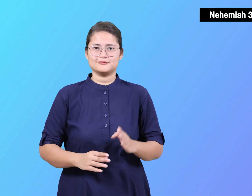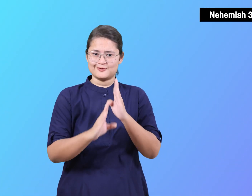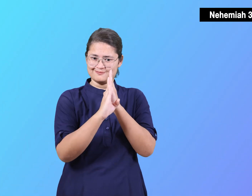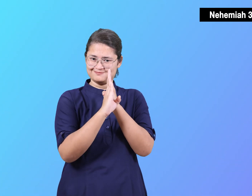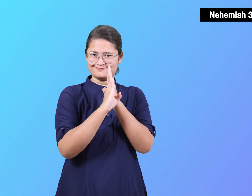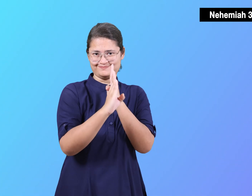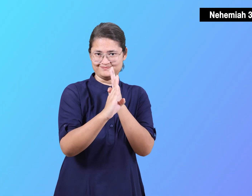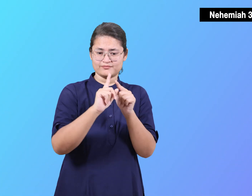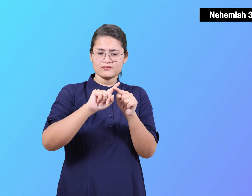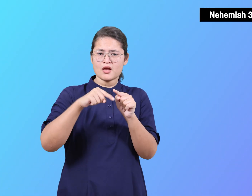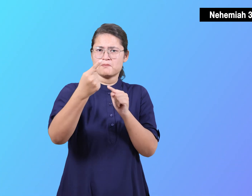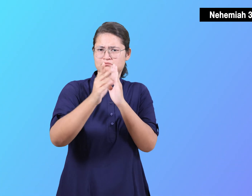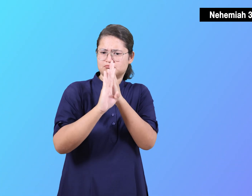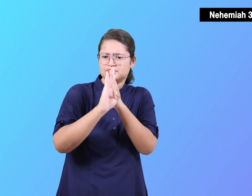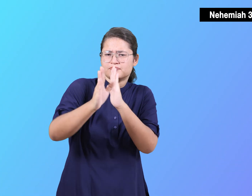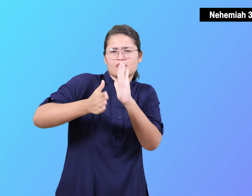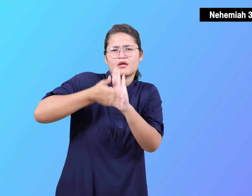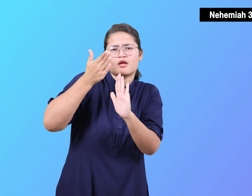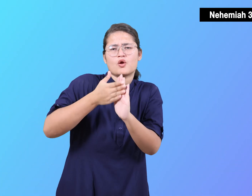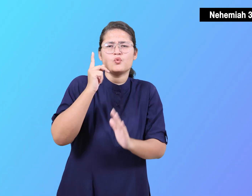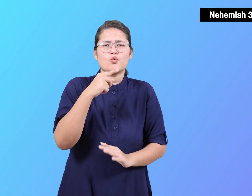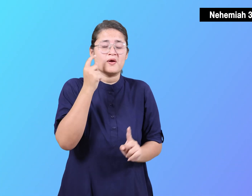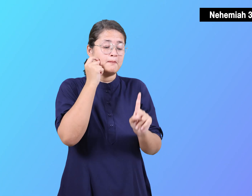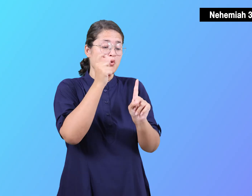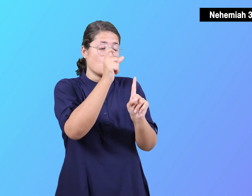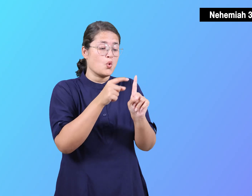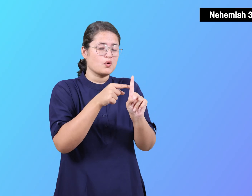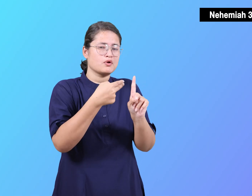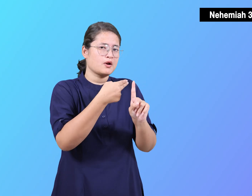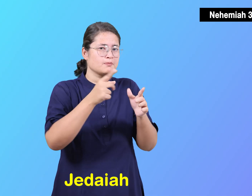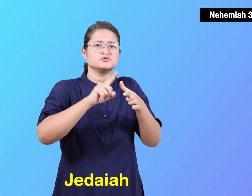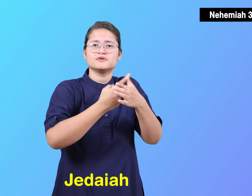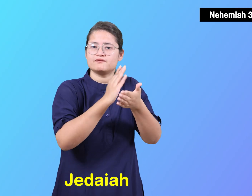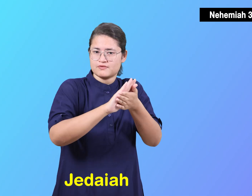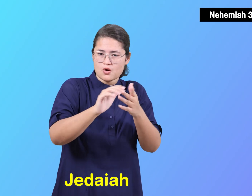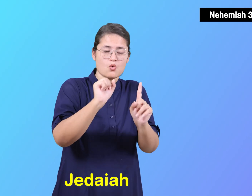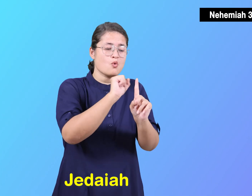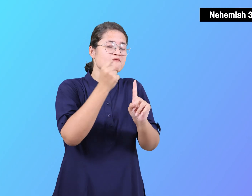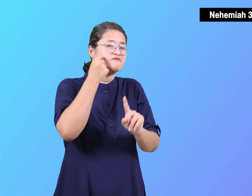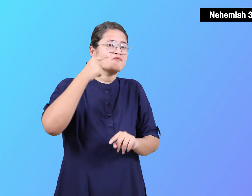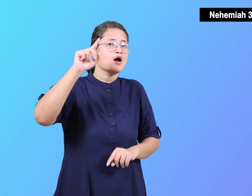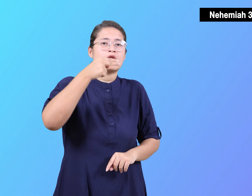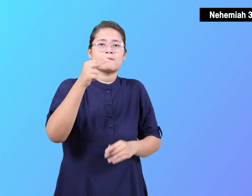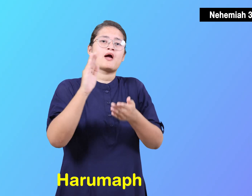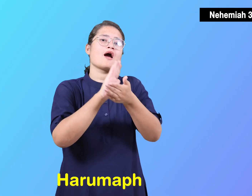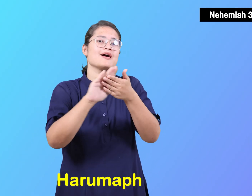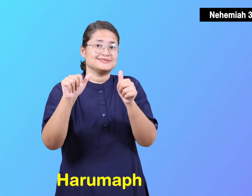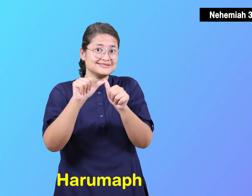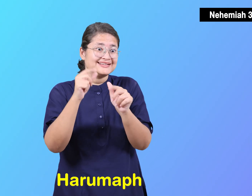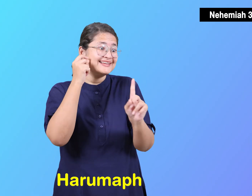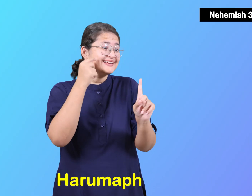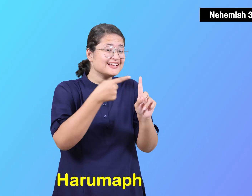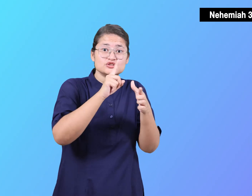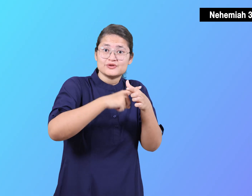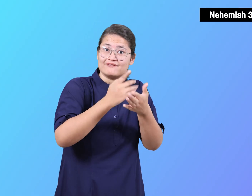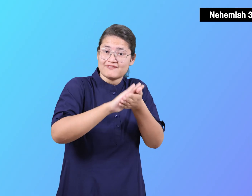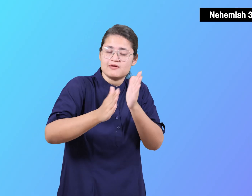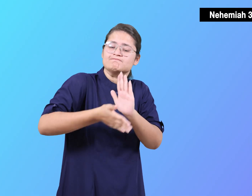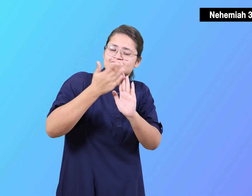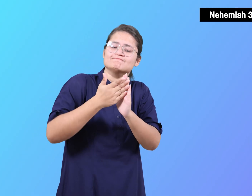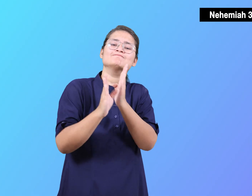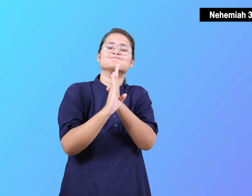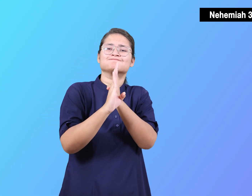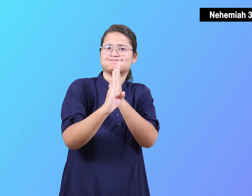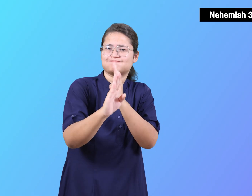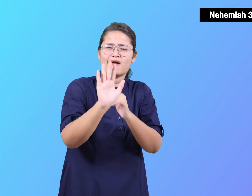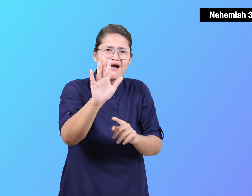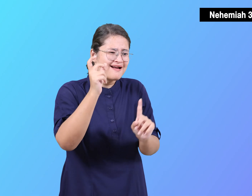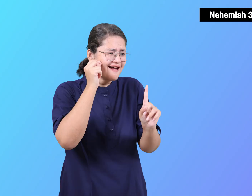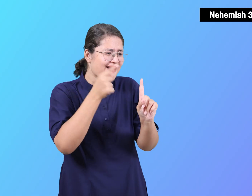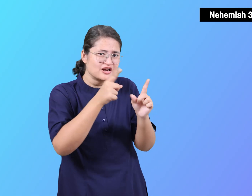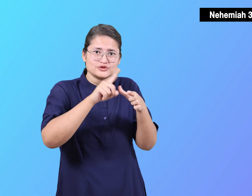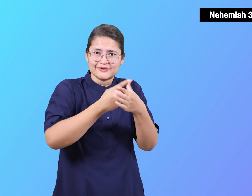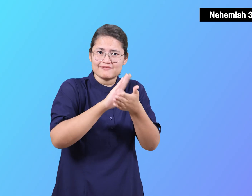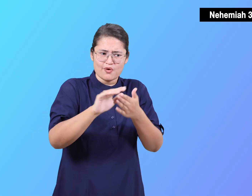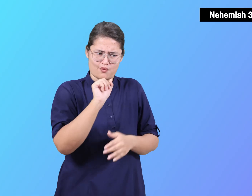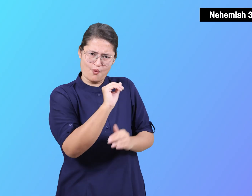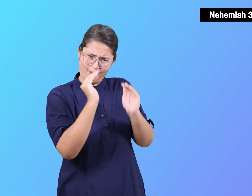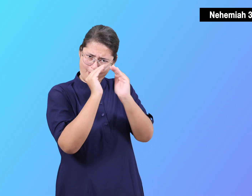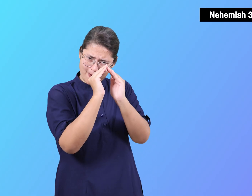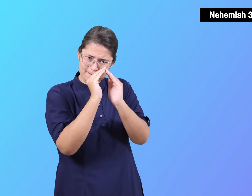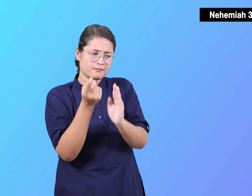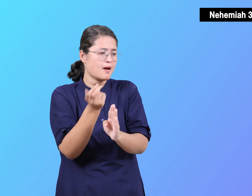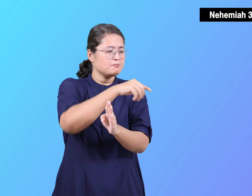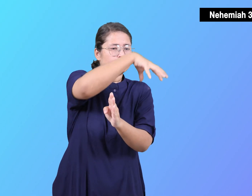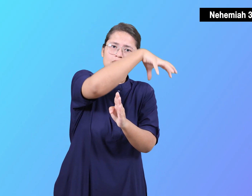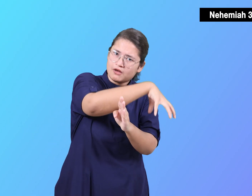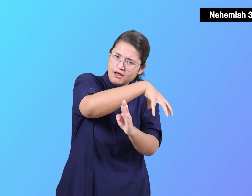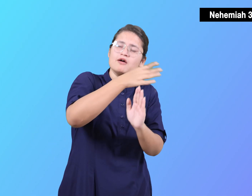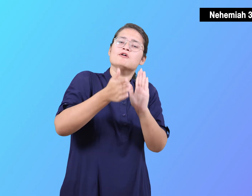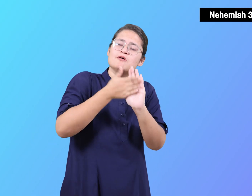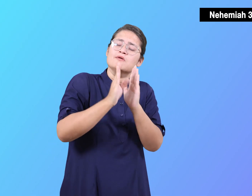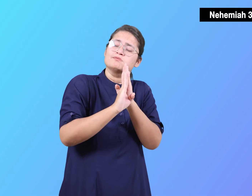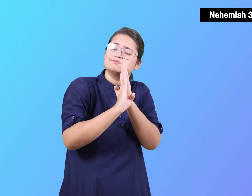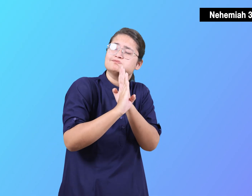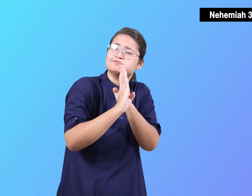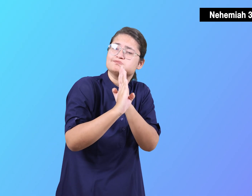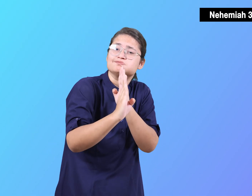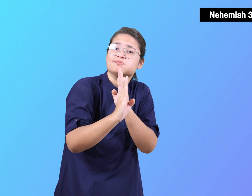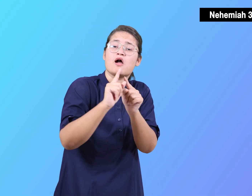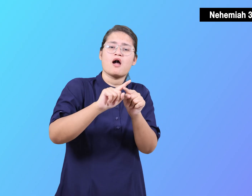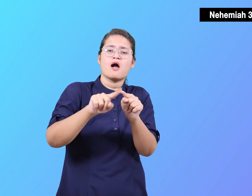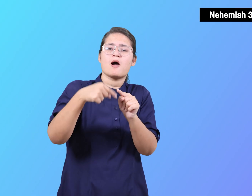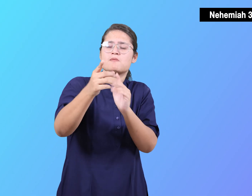Jedaiah son of Harumaph repaired the next section of the wall. Jedaiah repaired the wall next to his own house.